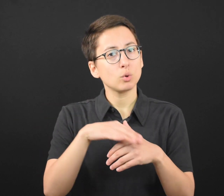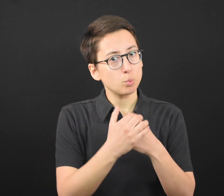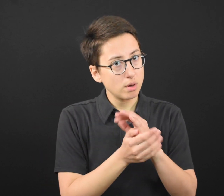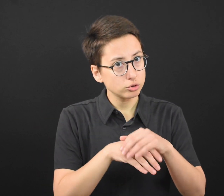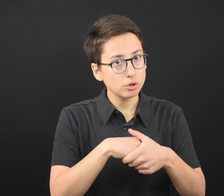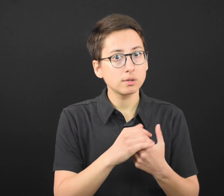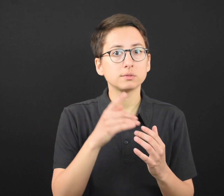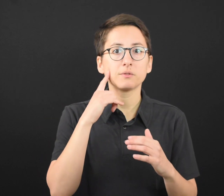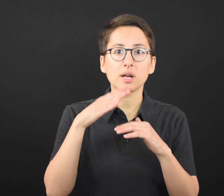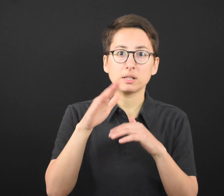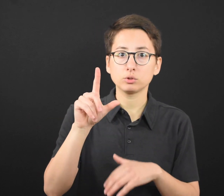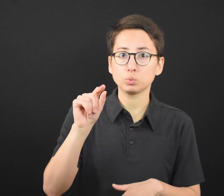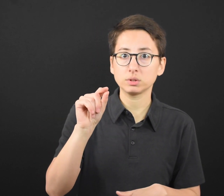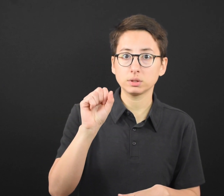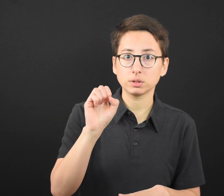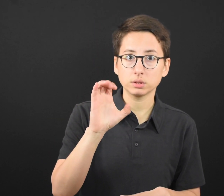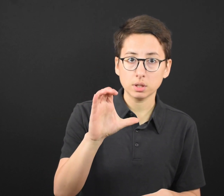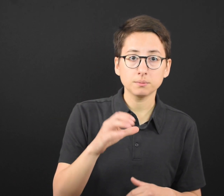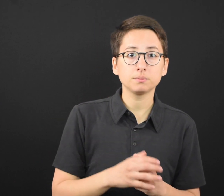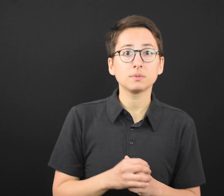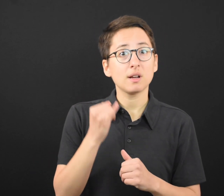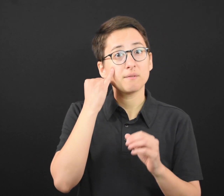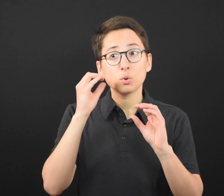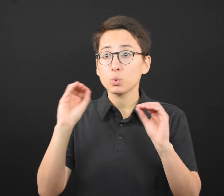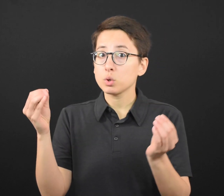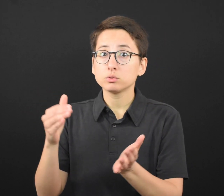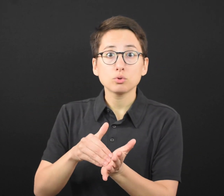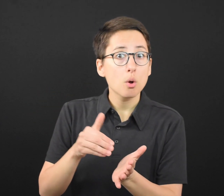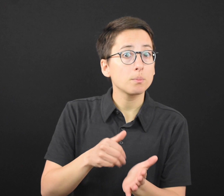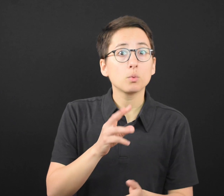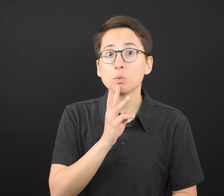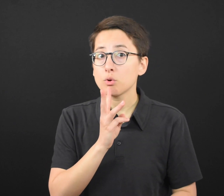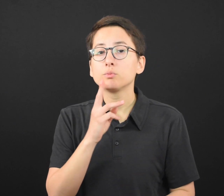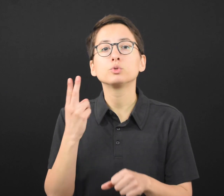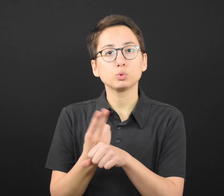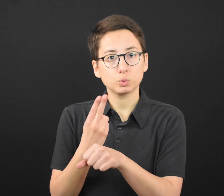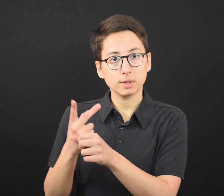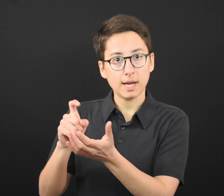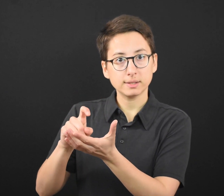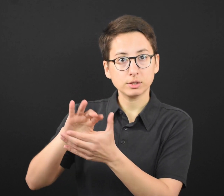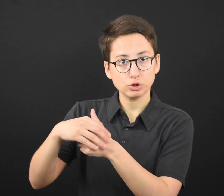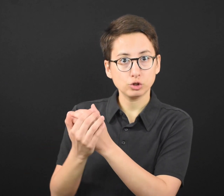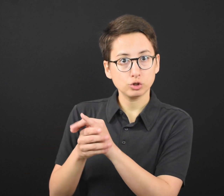at least 20 seconds before touching for your newborn. If soap and water are not available,